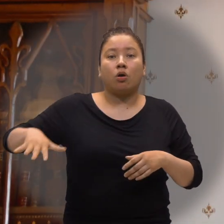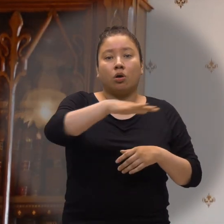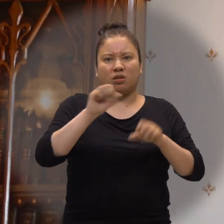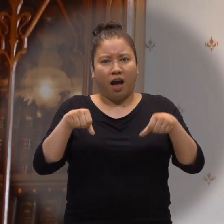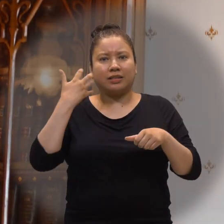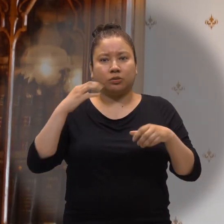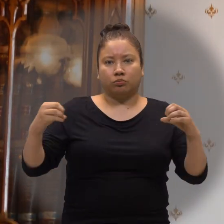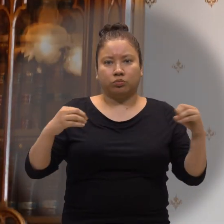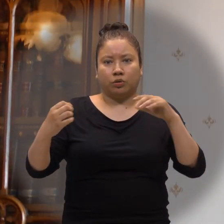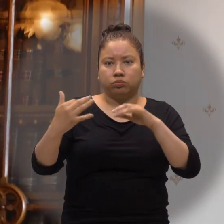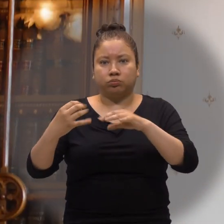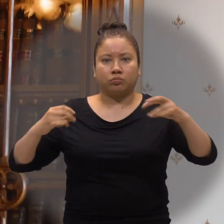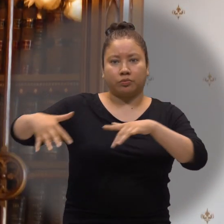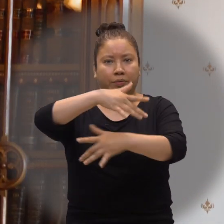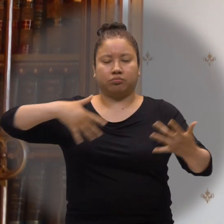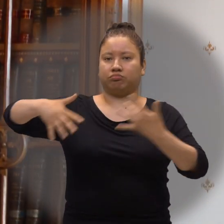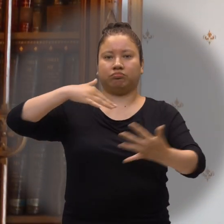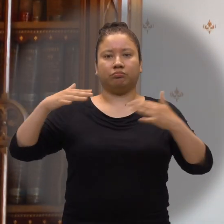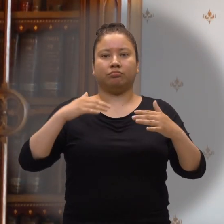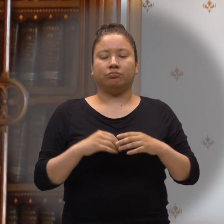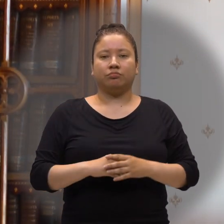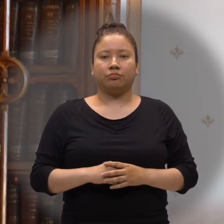which allowed hot air to be vented into all of the rooms.